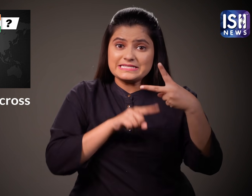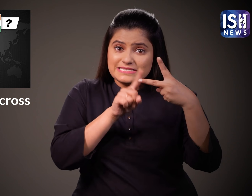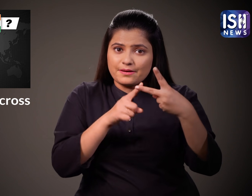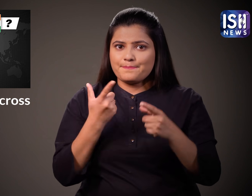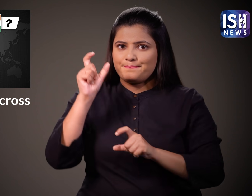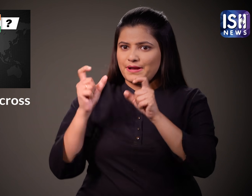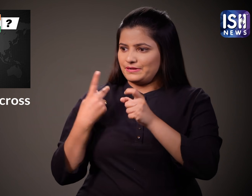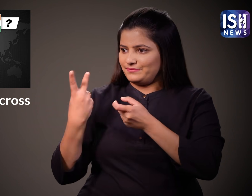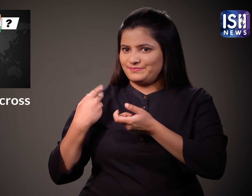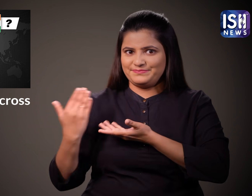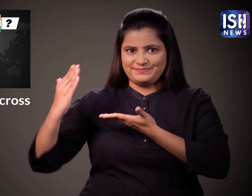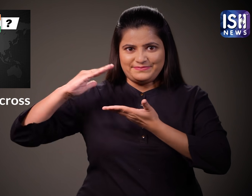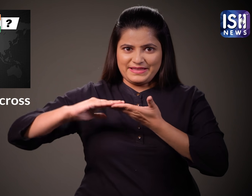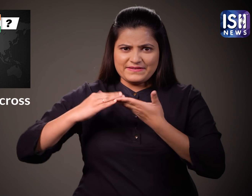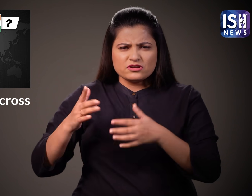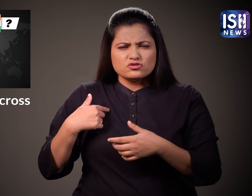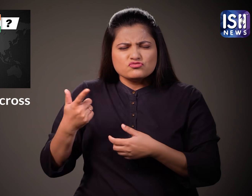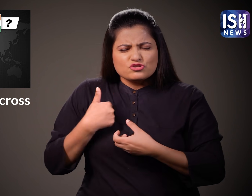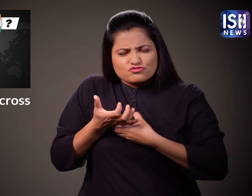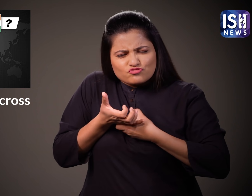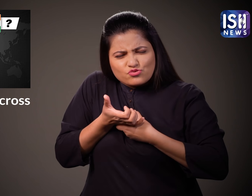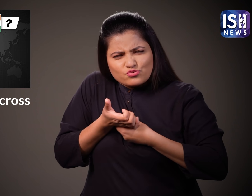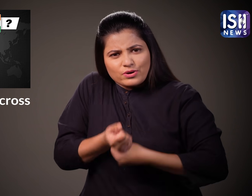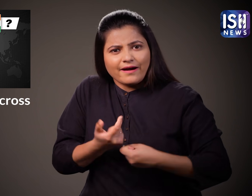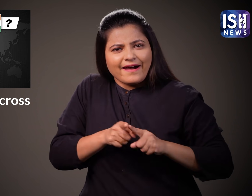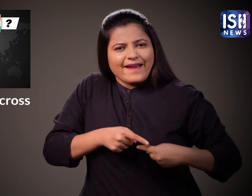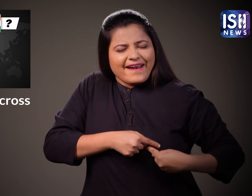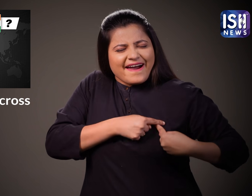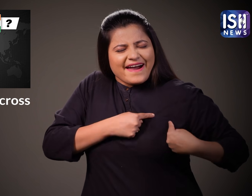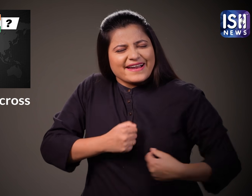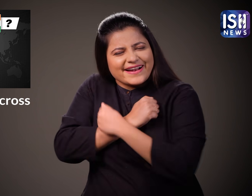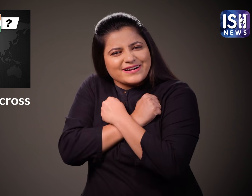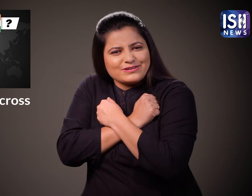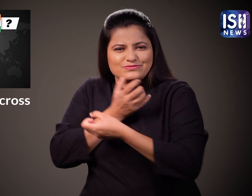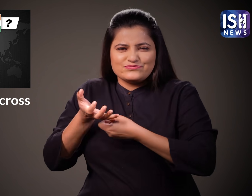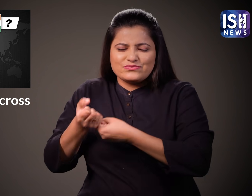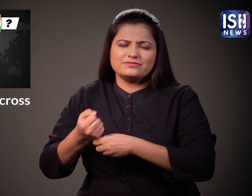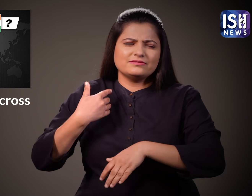2. Upon getting married couples love each other and have a lot of trust.